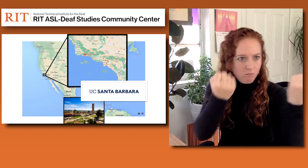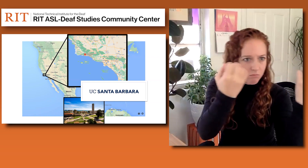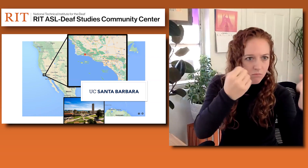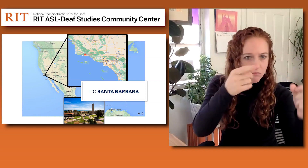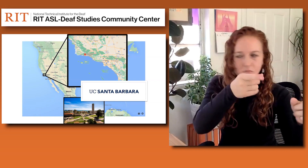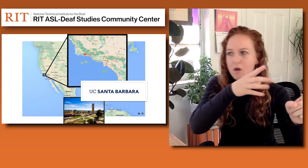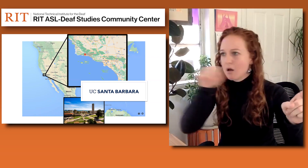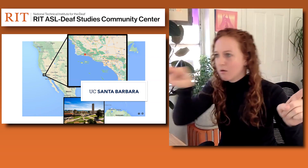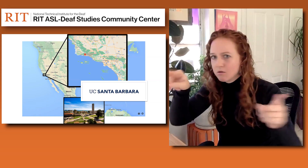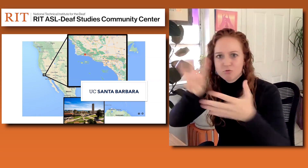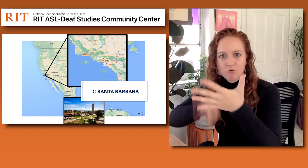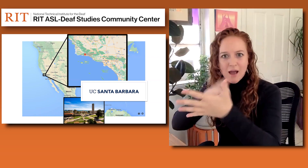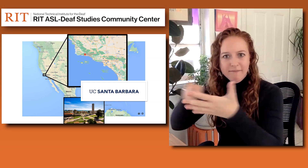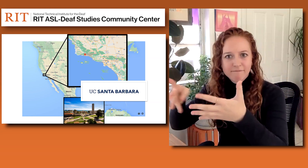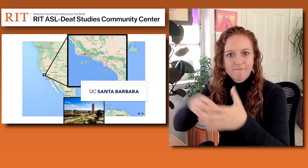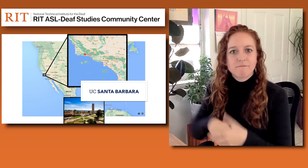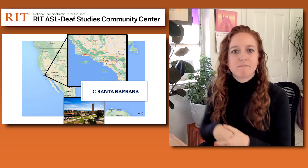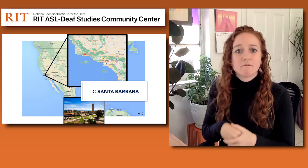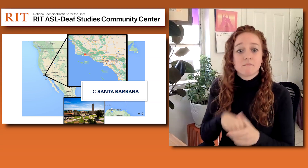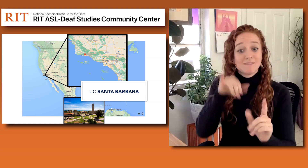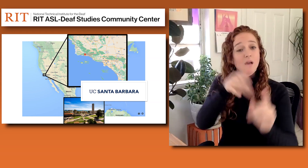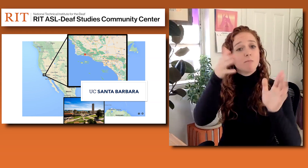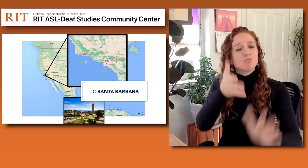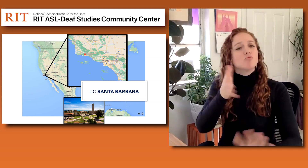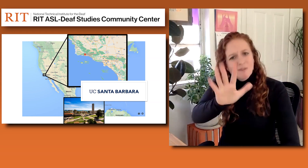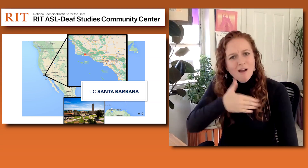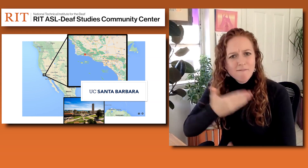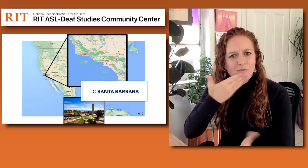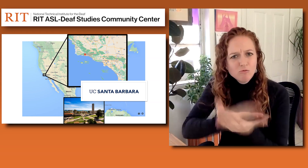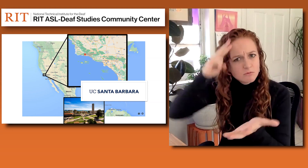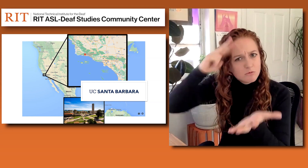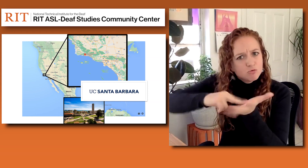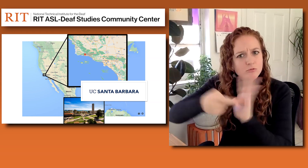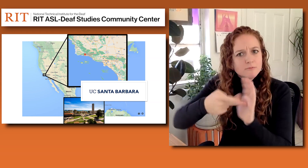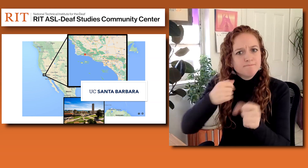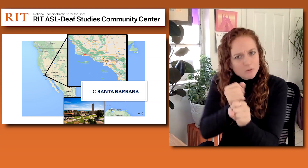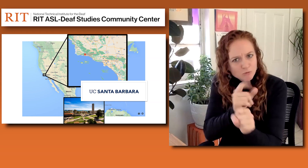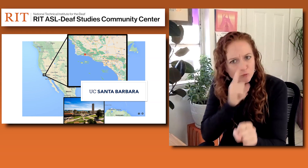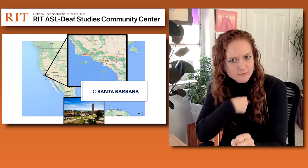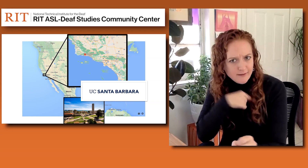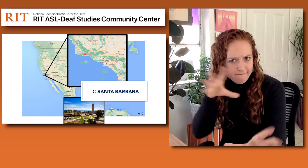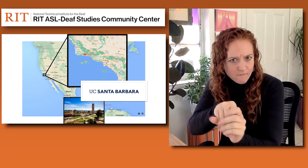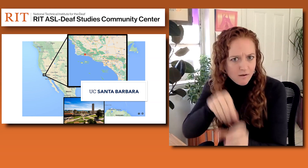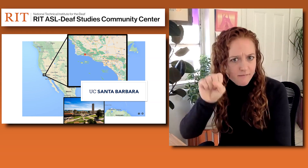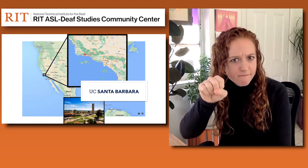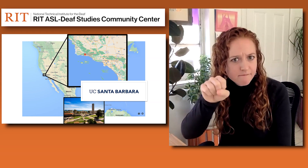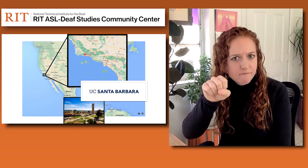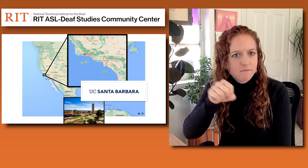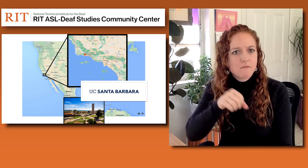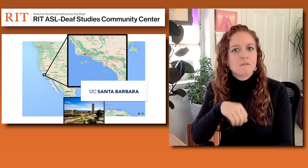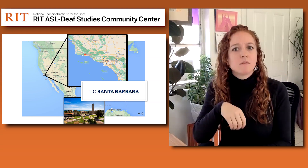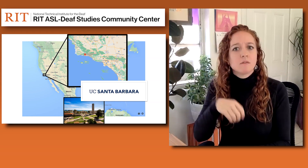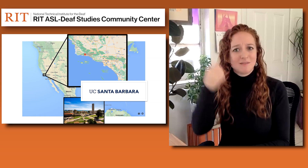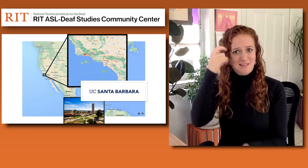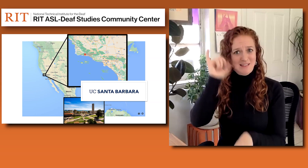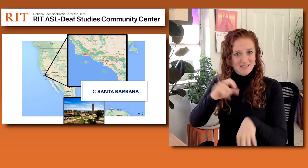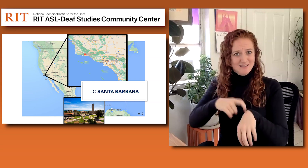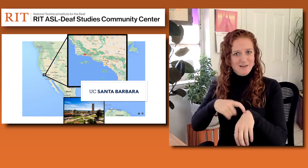"because Barbara can't look at the graph and watch the interpreter at the same time." They had good intentions for interrupting and saying that,